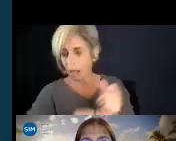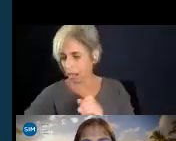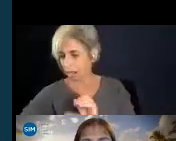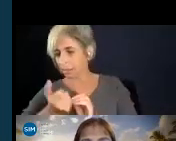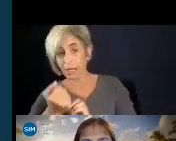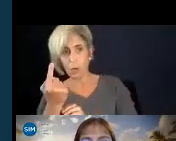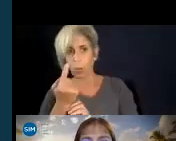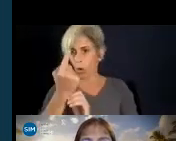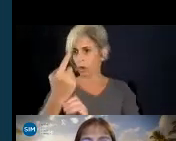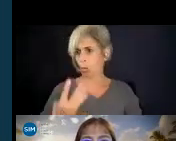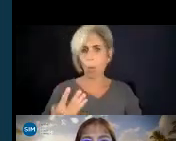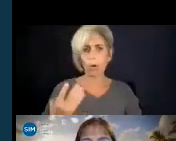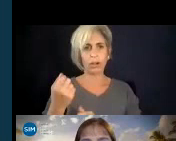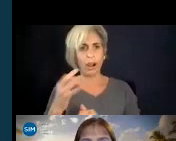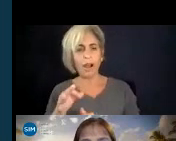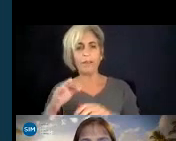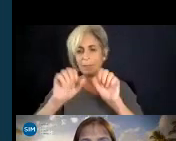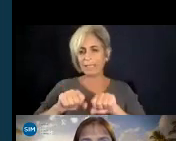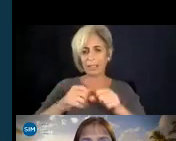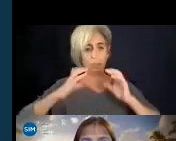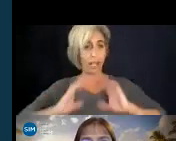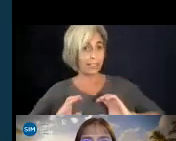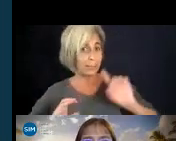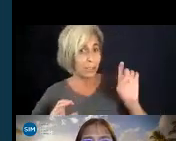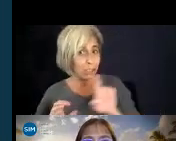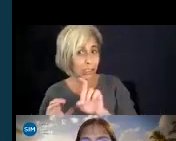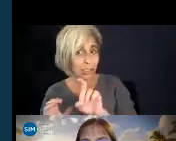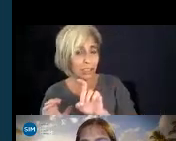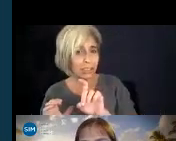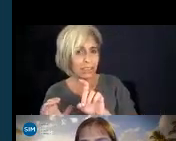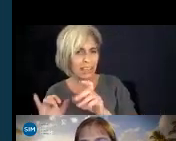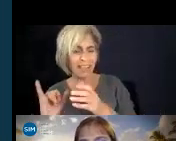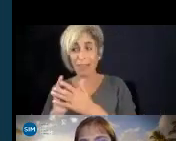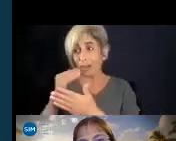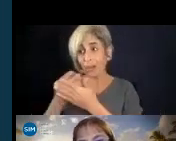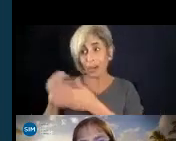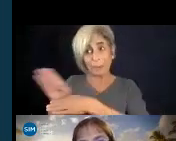quarter of our potential customers. Is that good business sense?